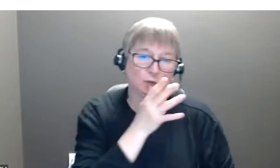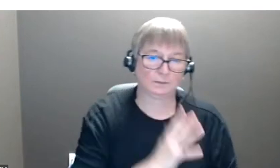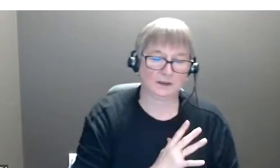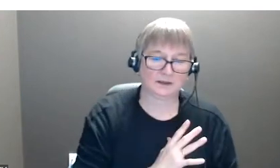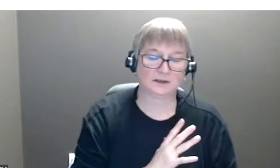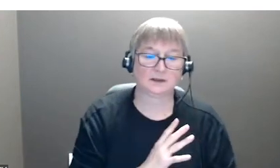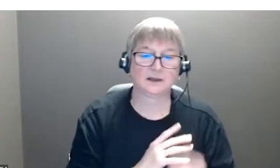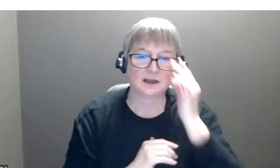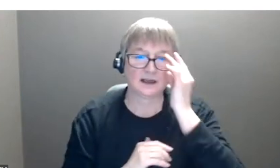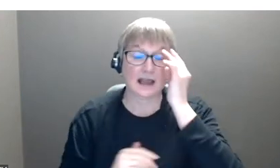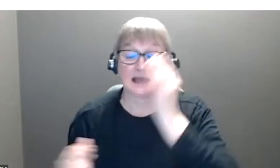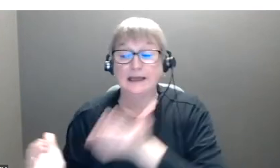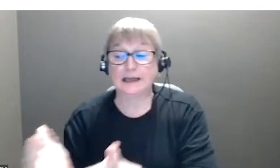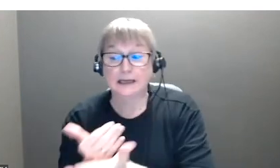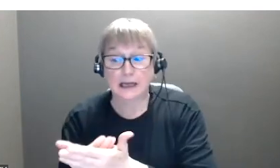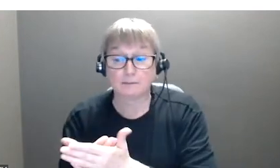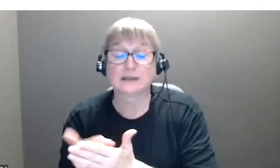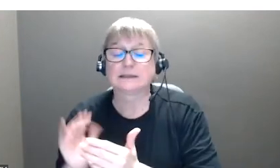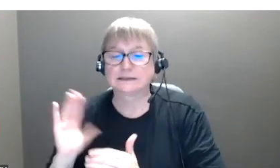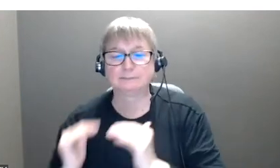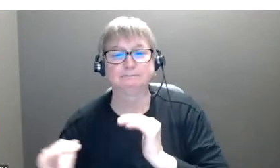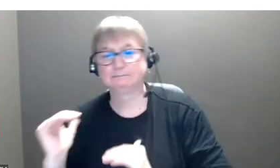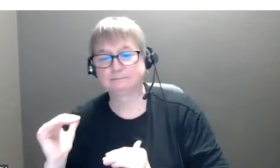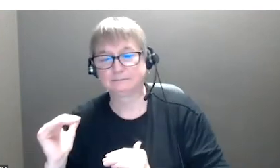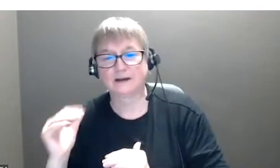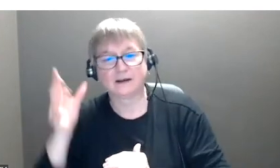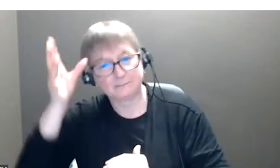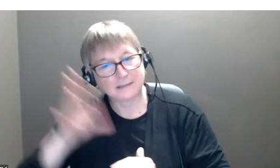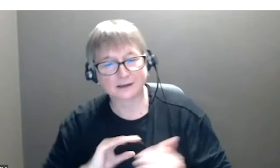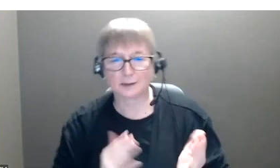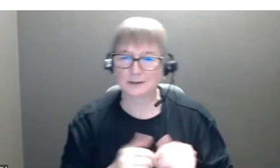interesting to note, because in comparison to the Canadian population of persons with disabilities,